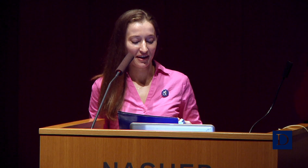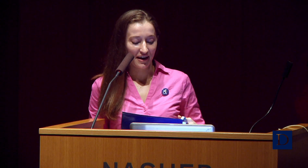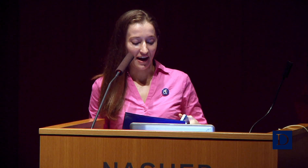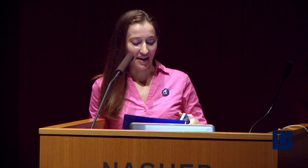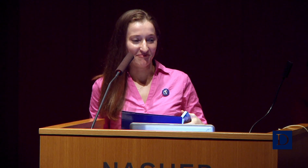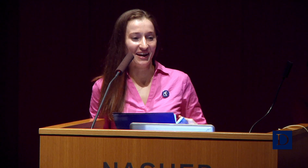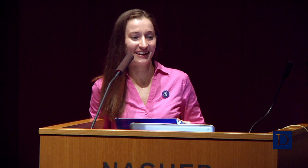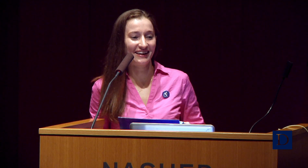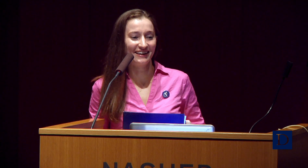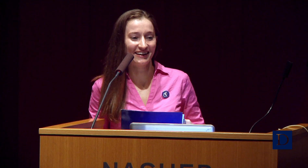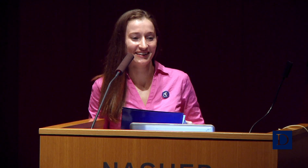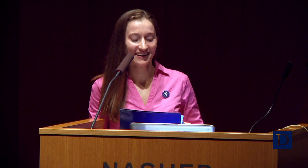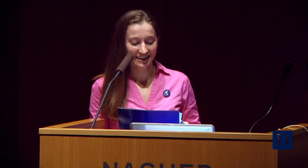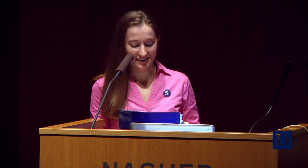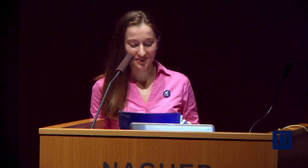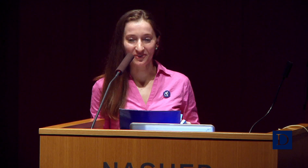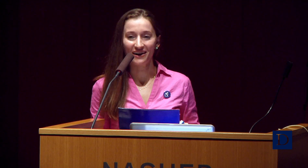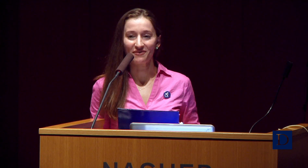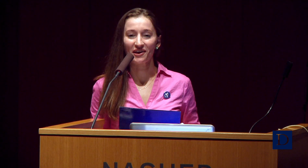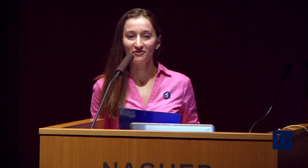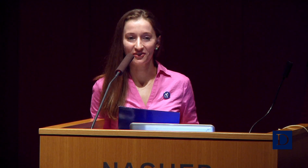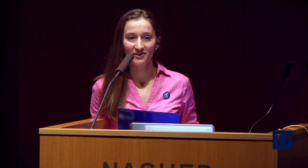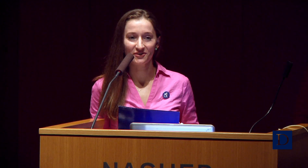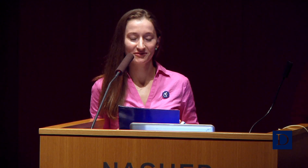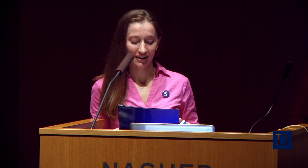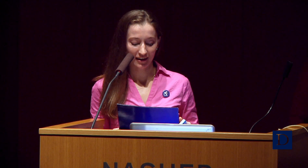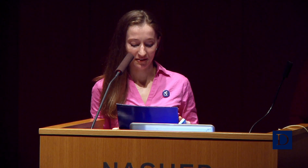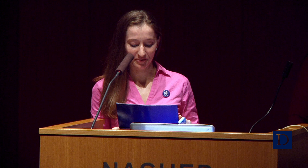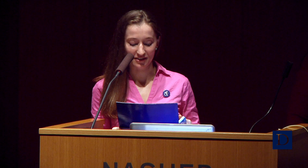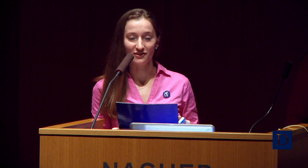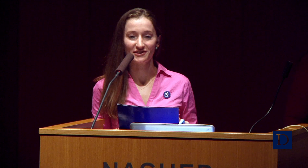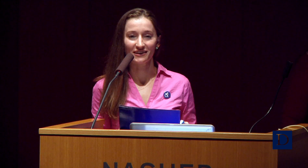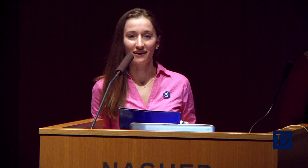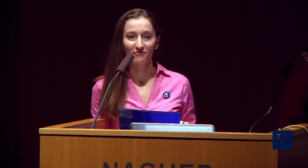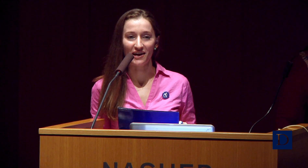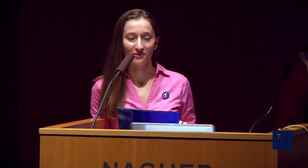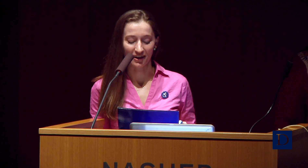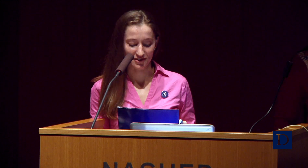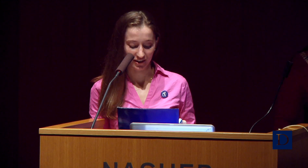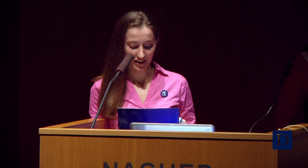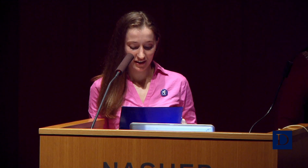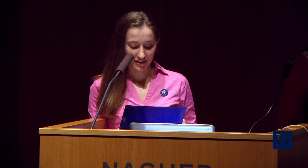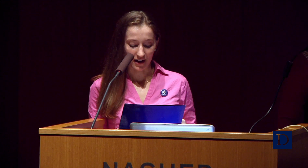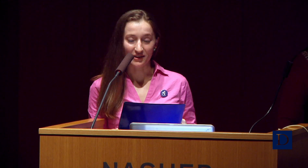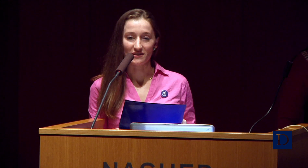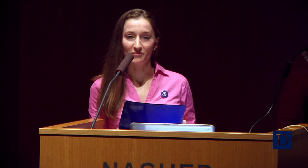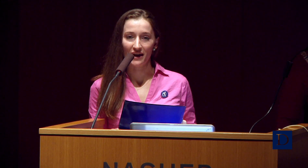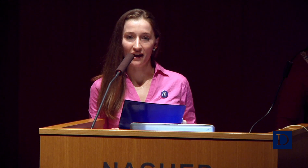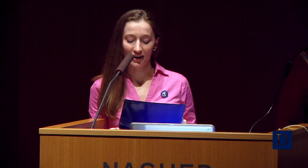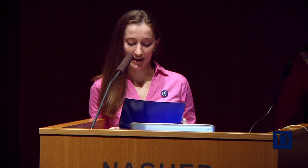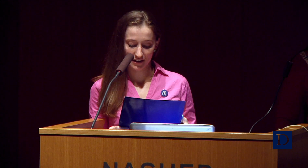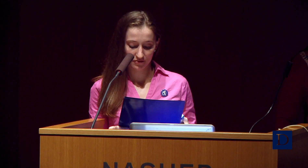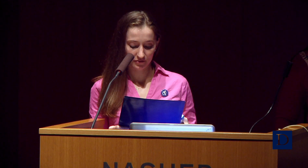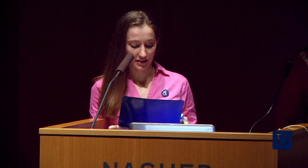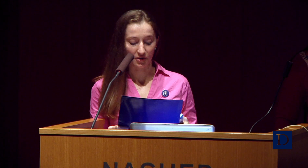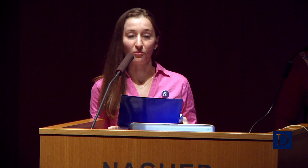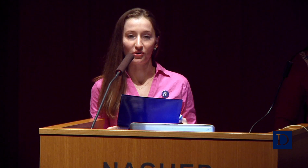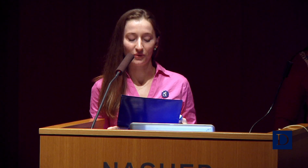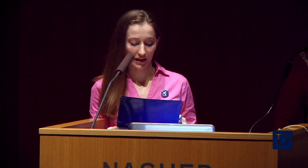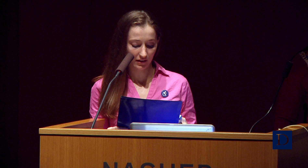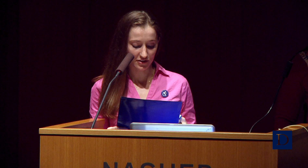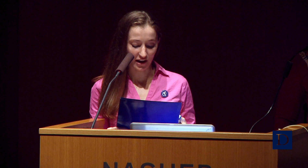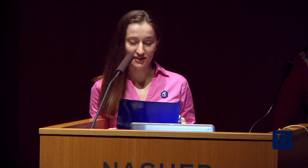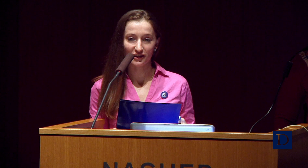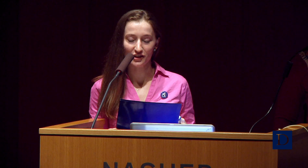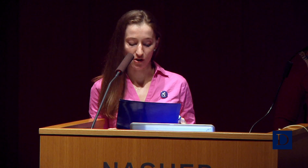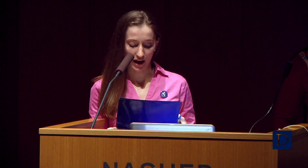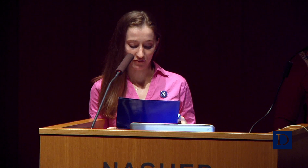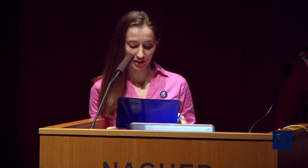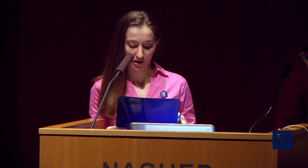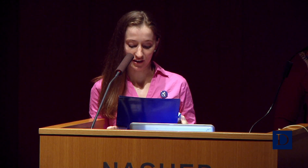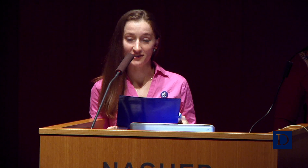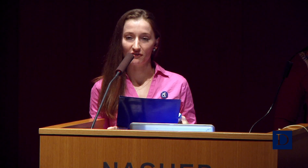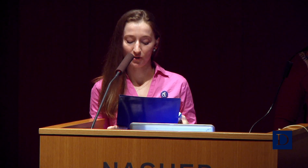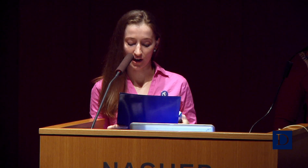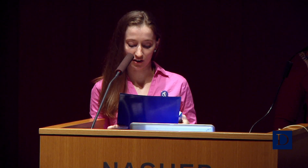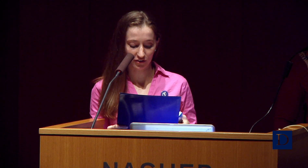So, without further ado, I will be introducing Antoine Hunter. He’s a Bay Area native. He’s an award-winning, internationally-known African-American deaf choreographer,